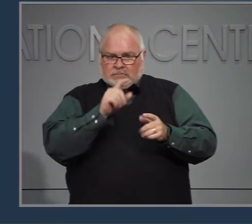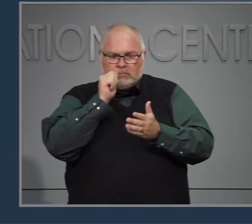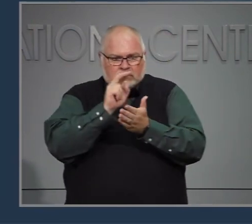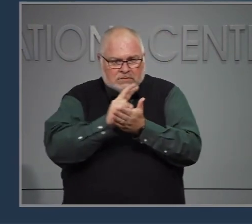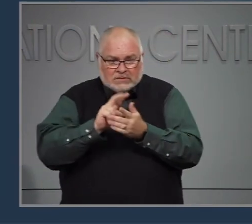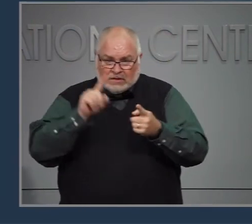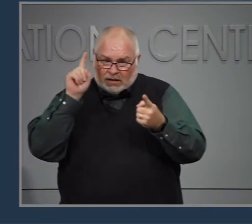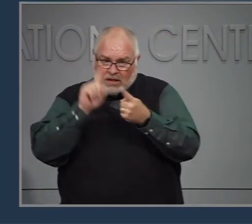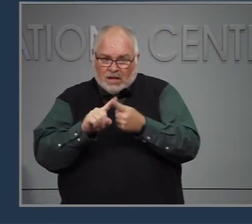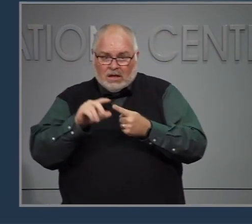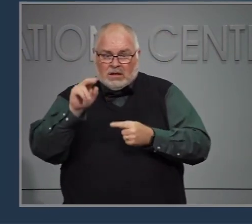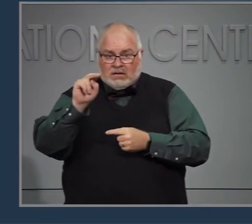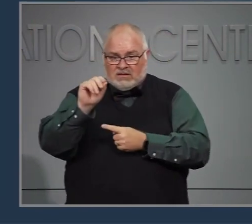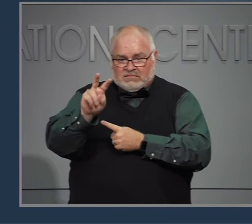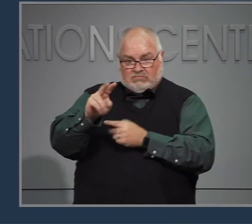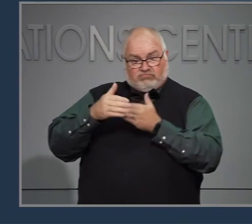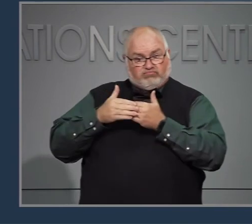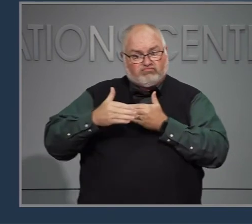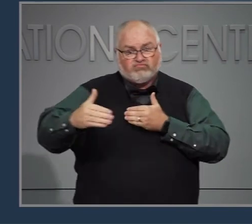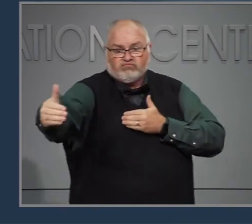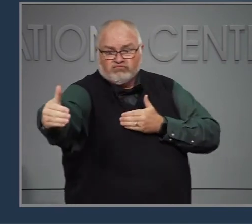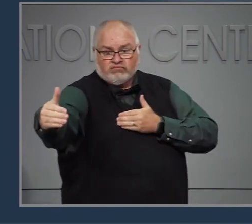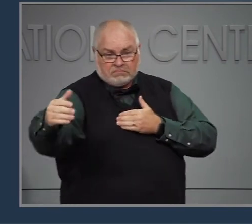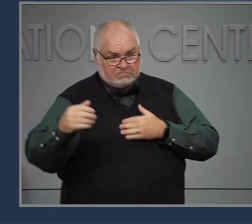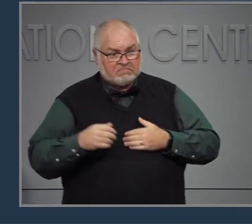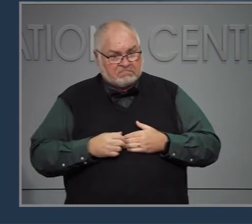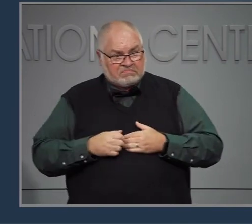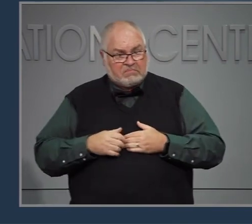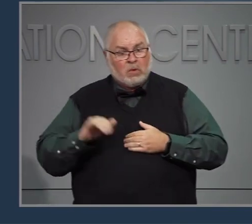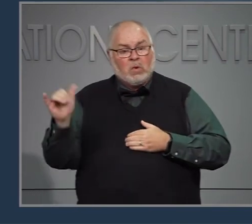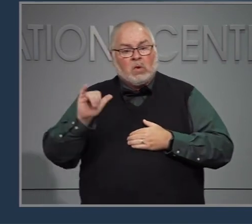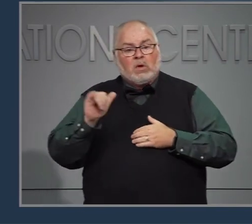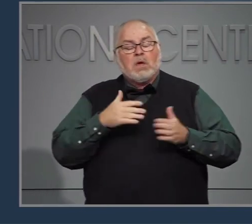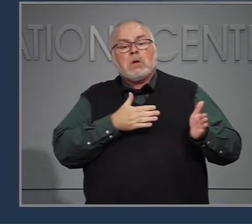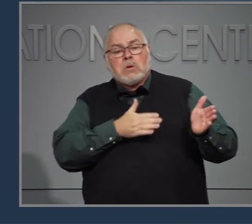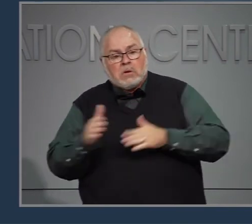ANOTHER STEP WE'RE TAKING TODAY IS TO BUILD ON THE PROGRESS WE'VE MADE WITH OUR FIVE-POINT